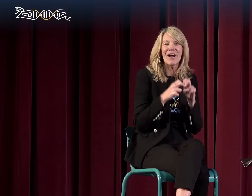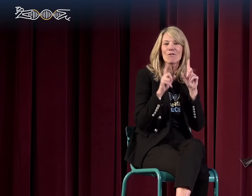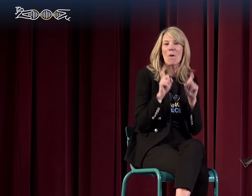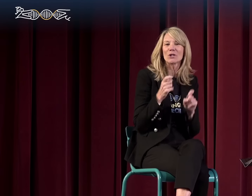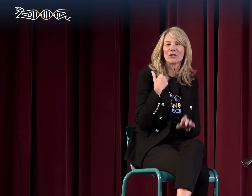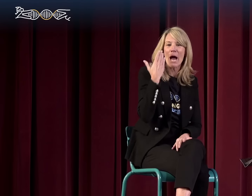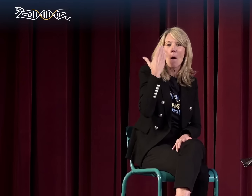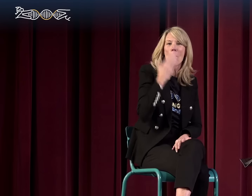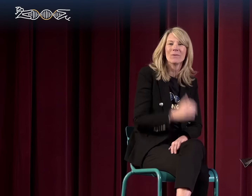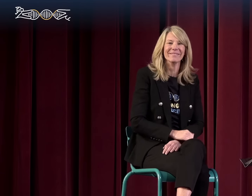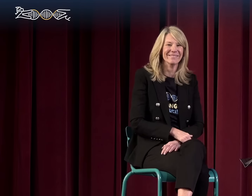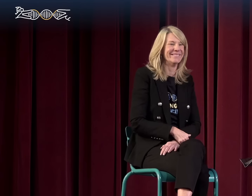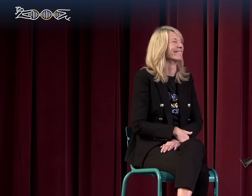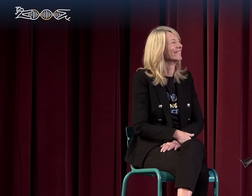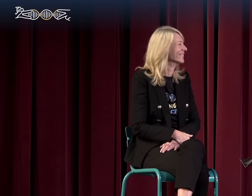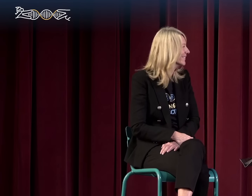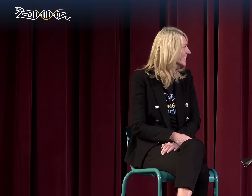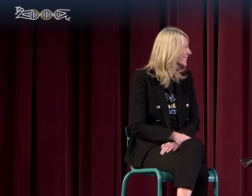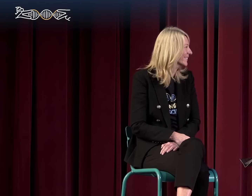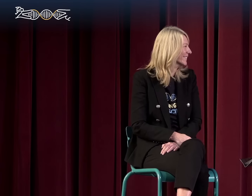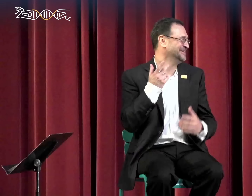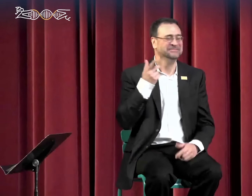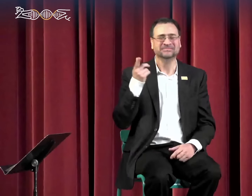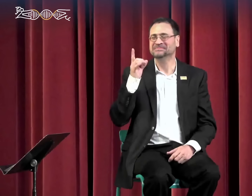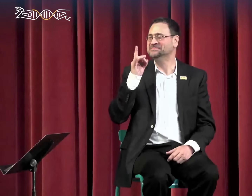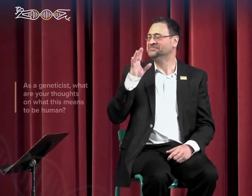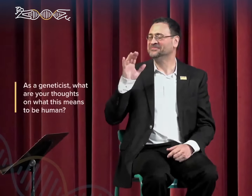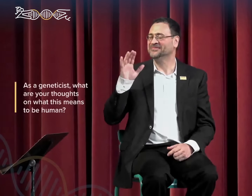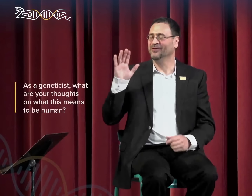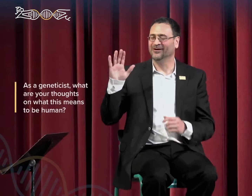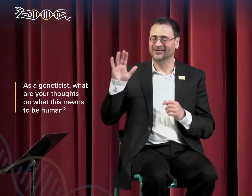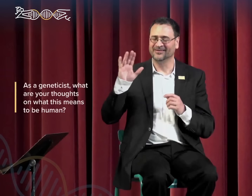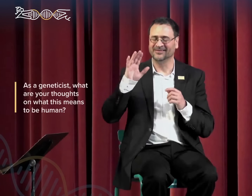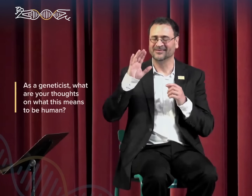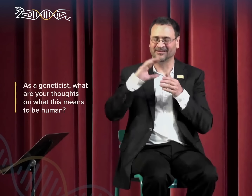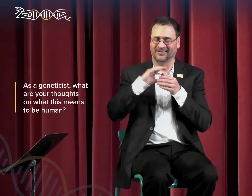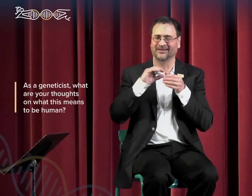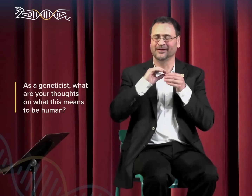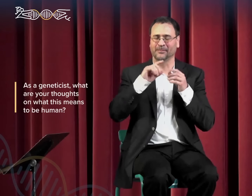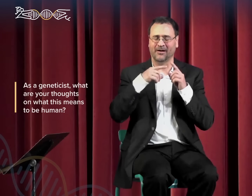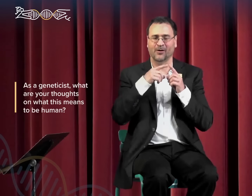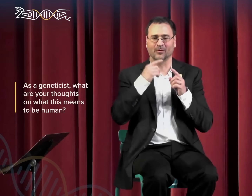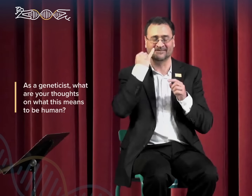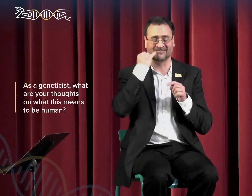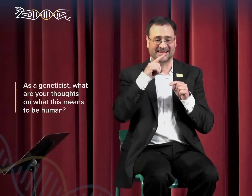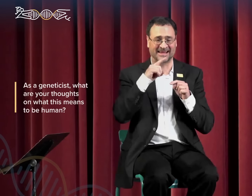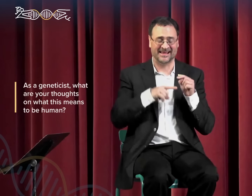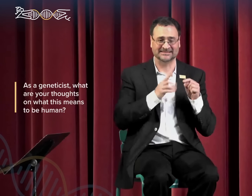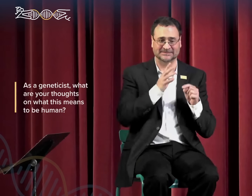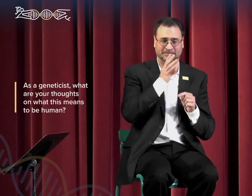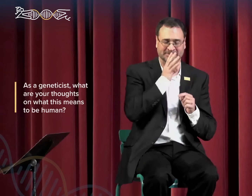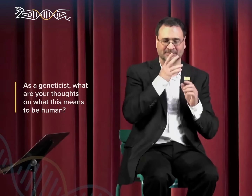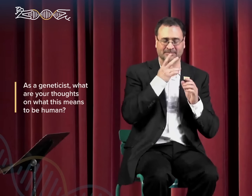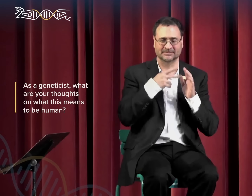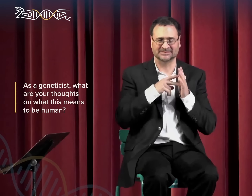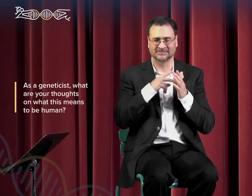I know it's a deep question. Wow, your comments around if you cannot speak, it means you